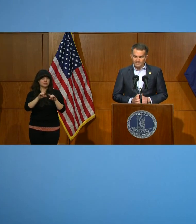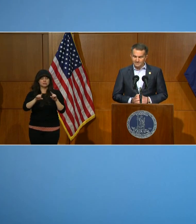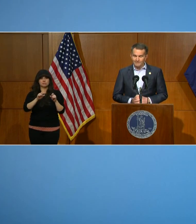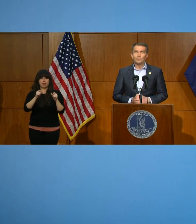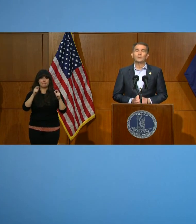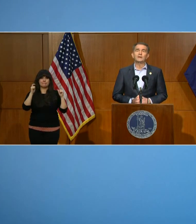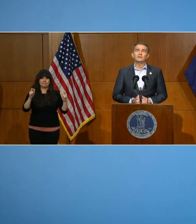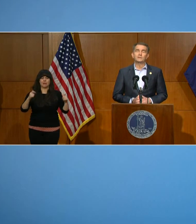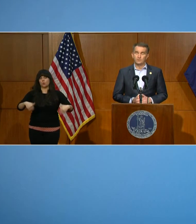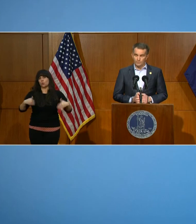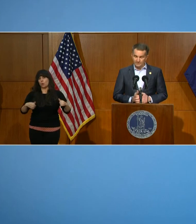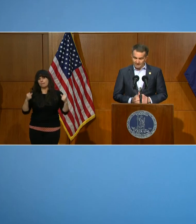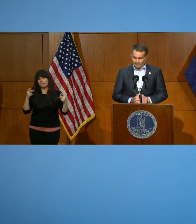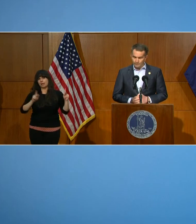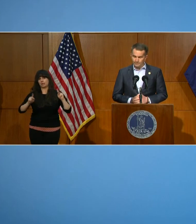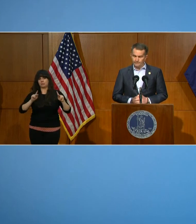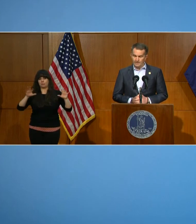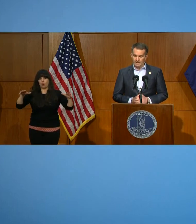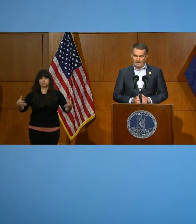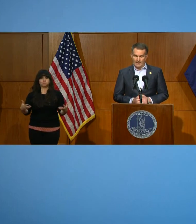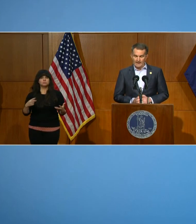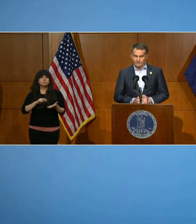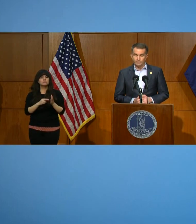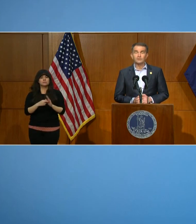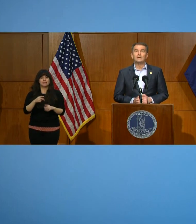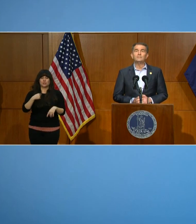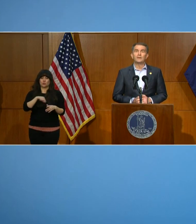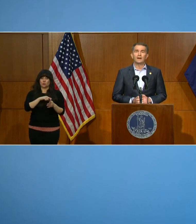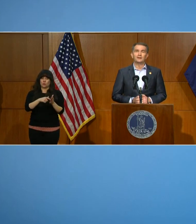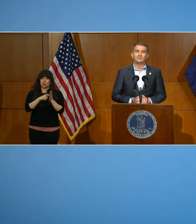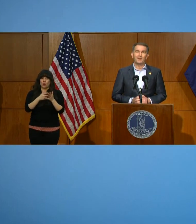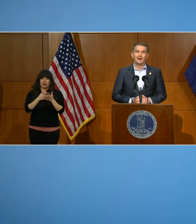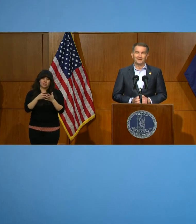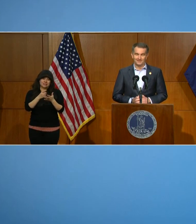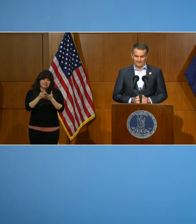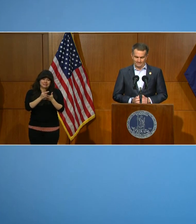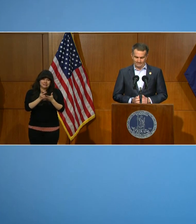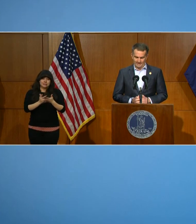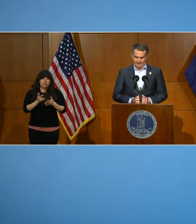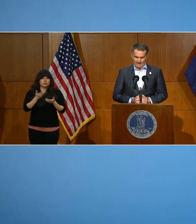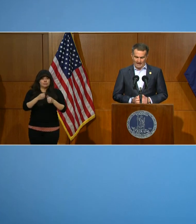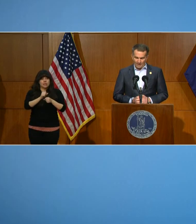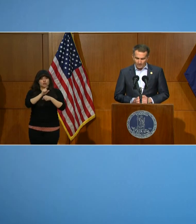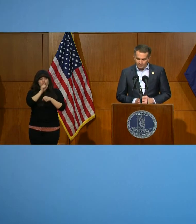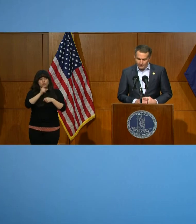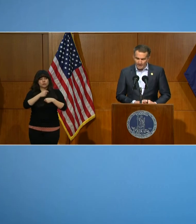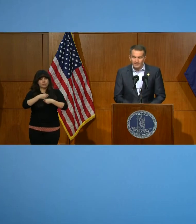THE SAME SIZE, BUT THEY ARE VERY LARGE. IT WILL TAKE SEVERAL WEEKS TO REACH EVERYONE,